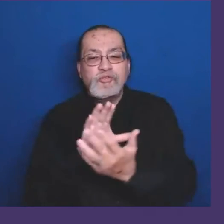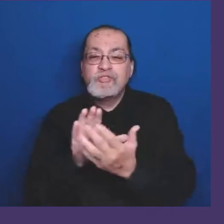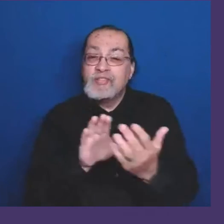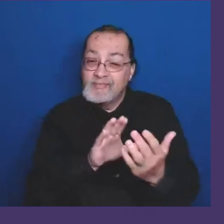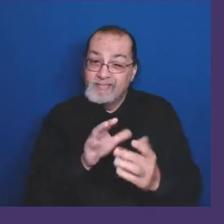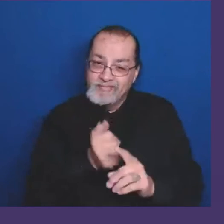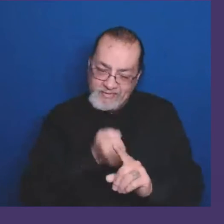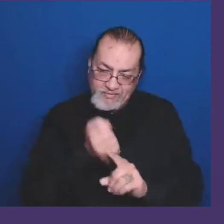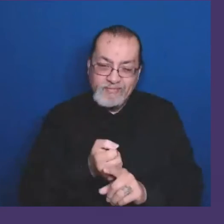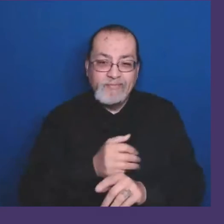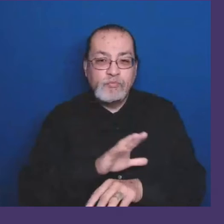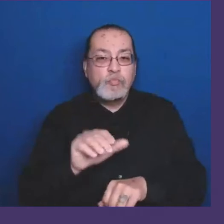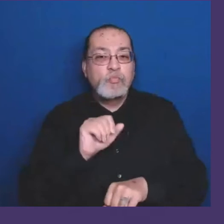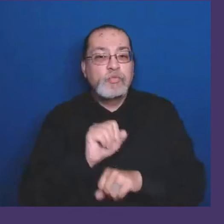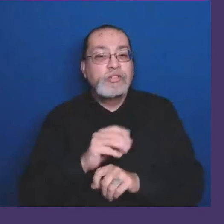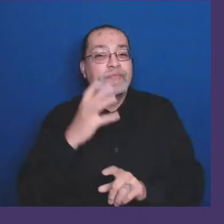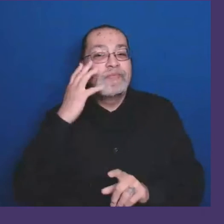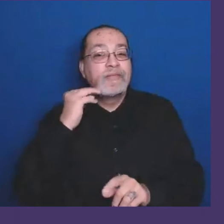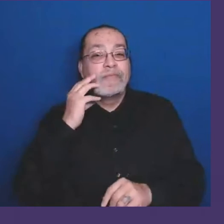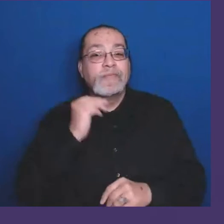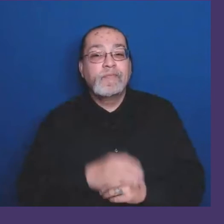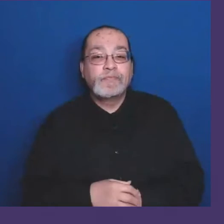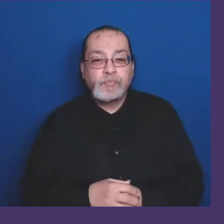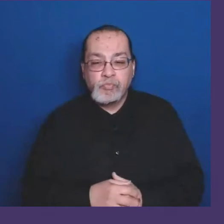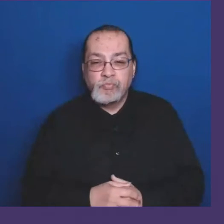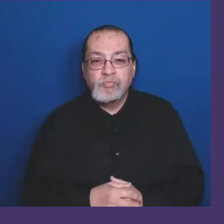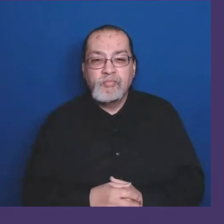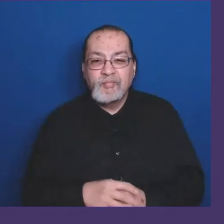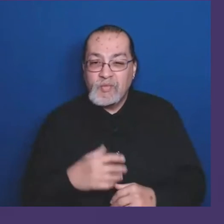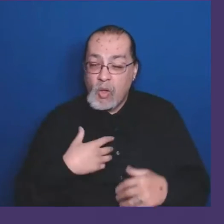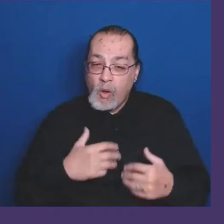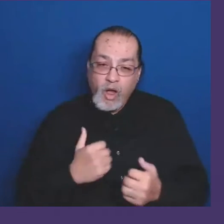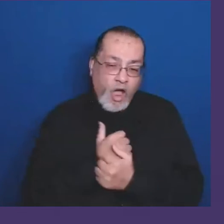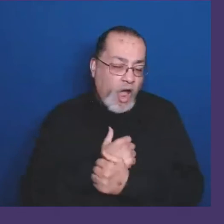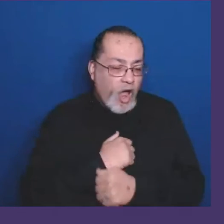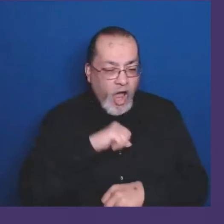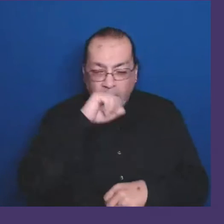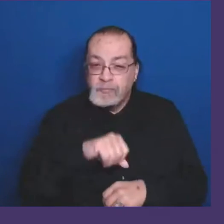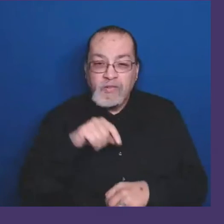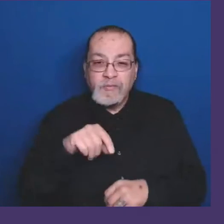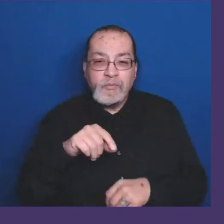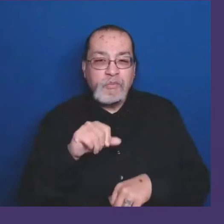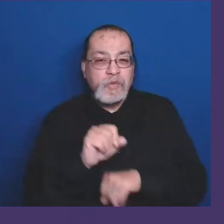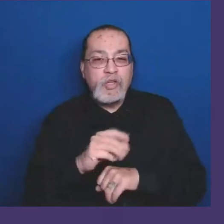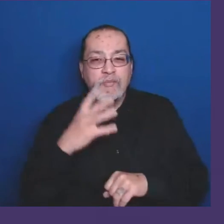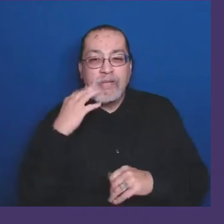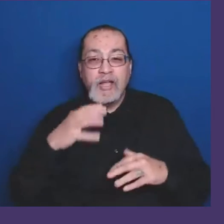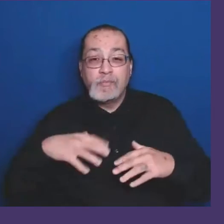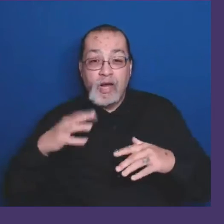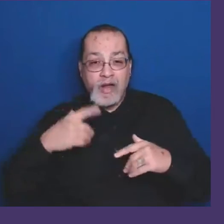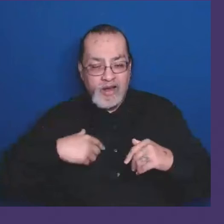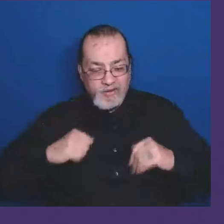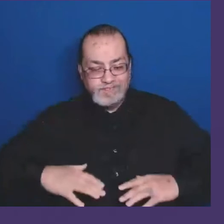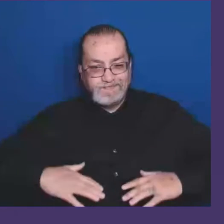was designed so that I can reach the things I need. I can plug in my laptop and I can join the meeting without asking others to help me.